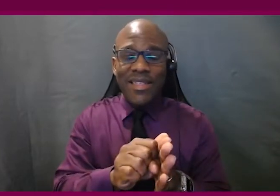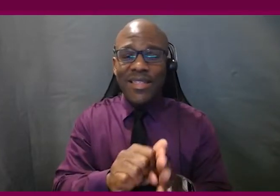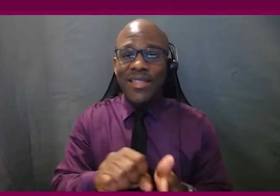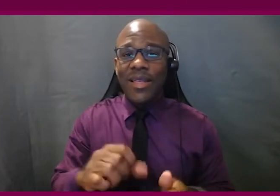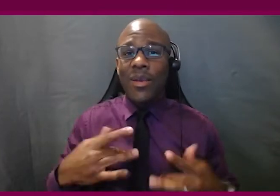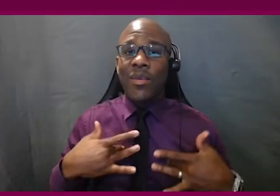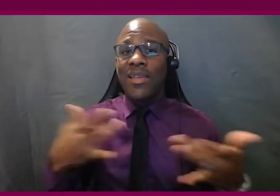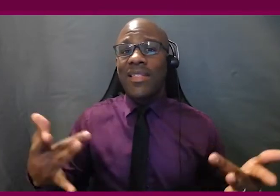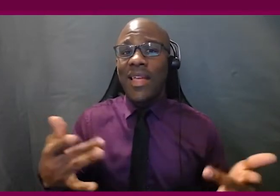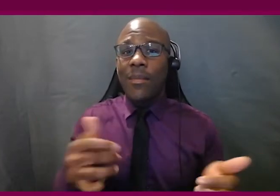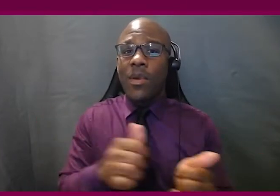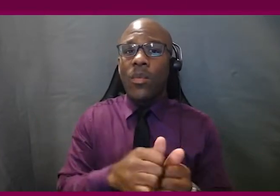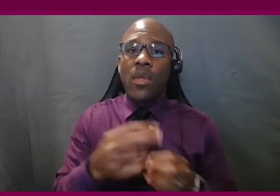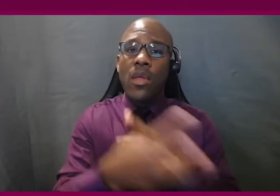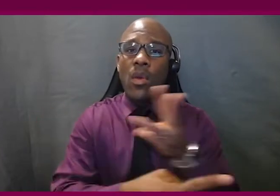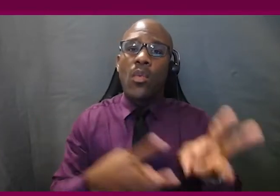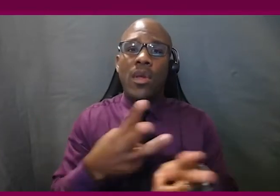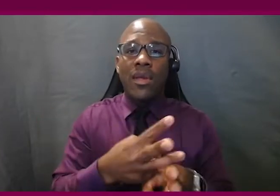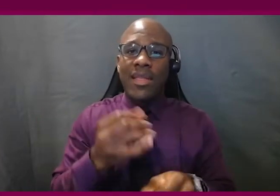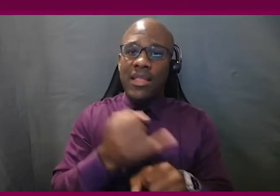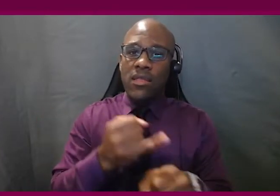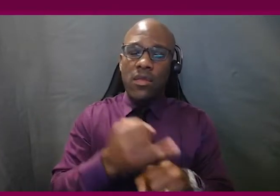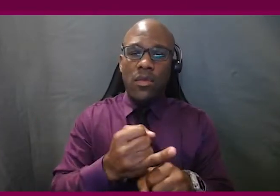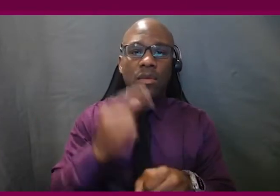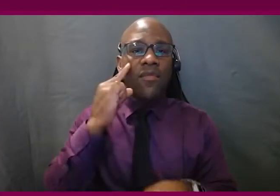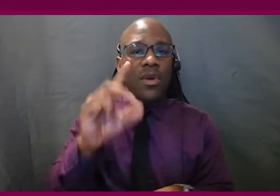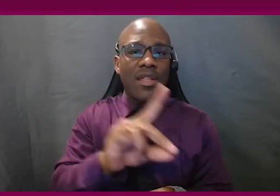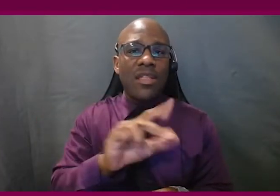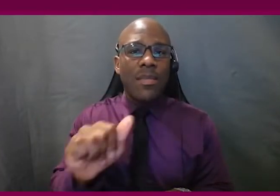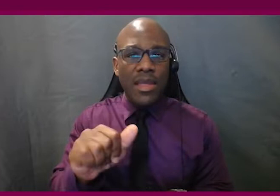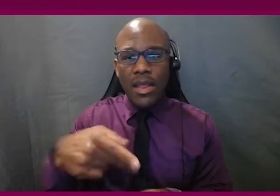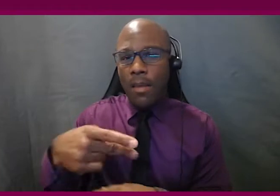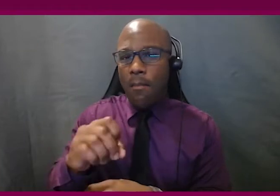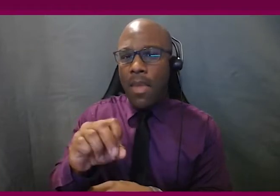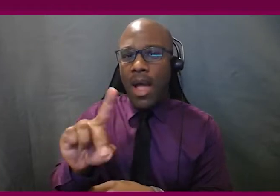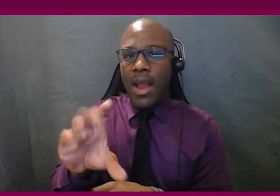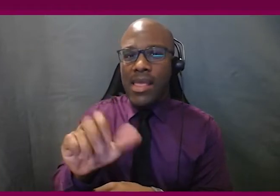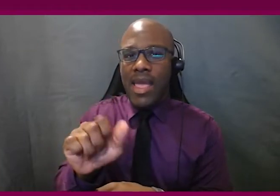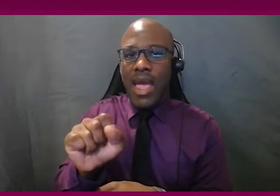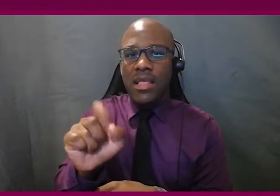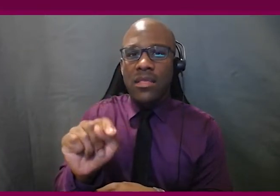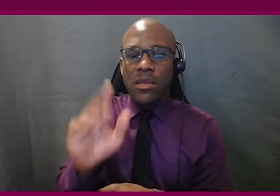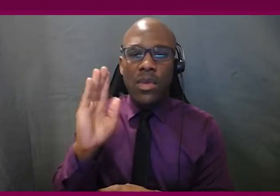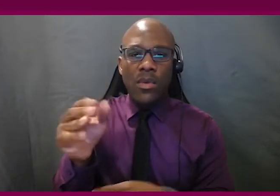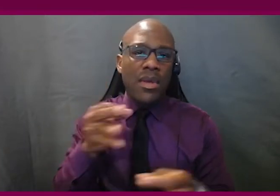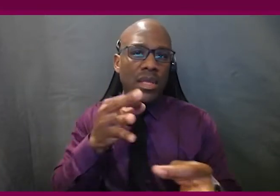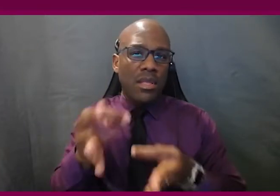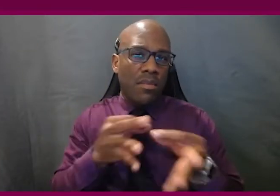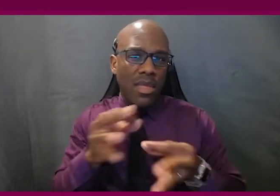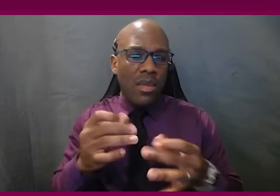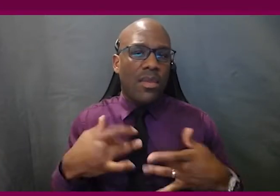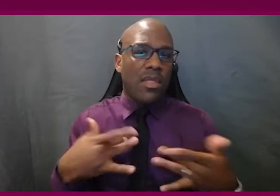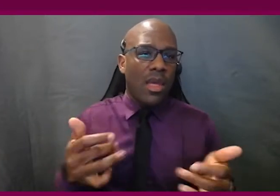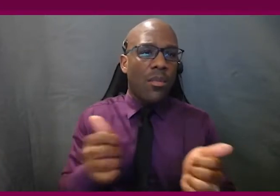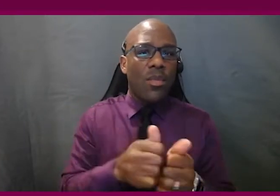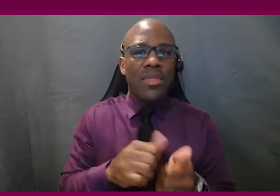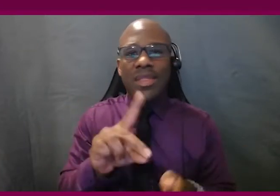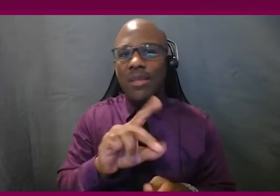season of What's Up WID: The World Institute on Disability podcast where we discuss what's up in the disability community across the globe.